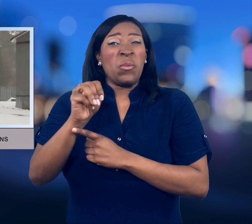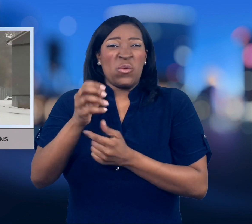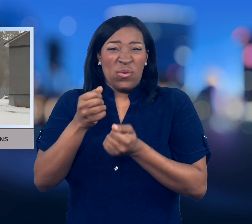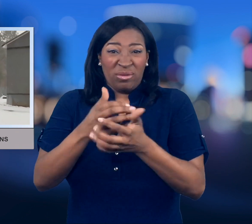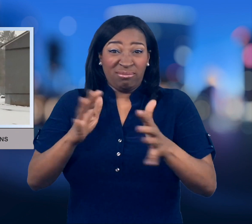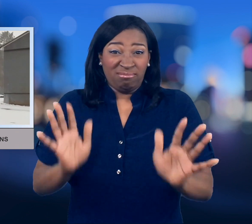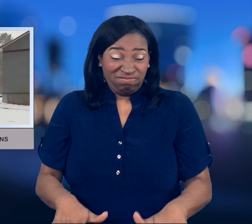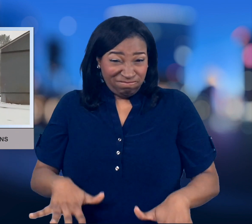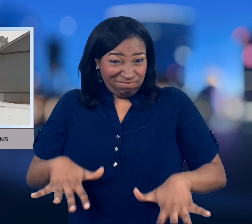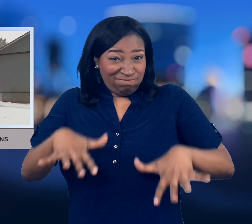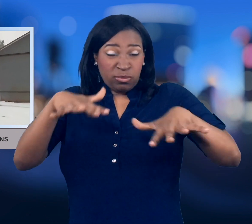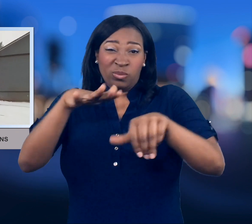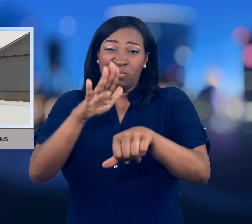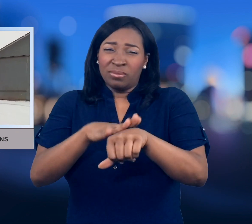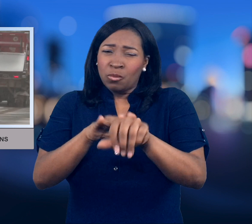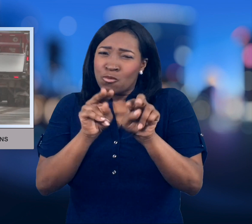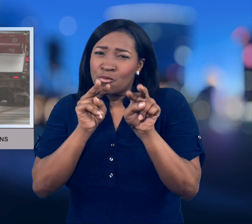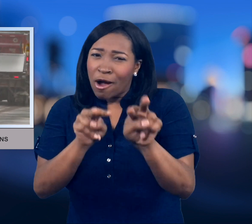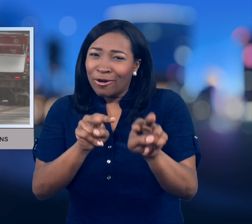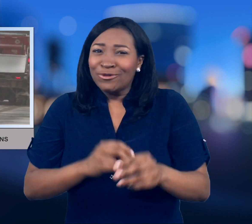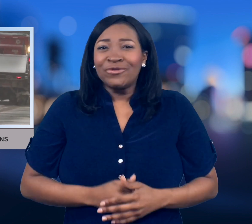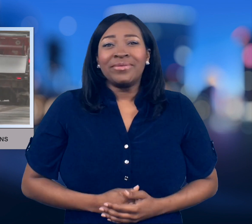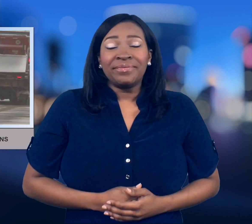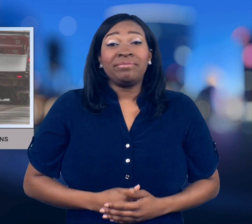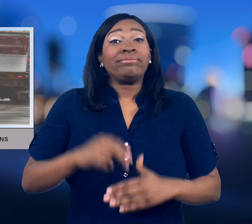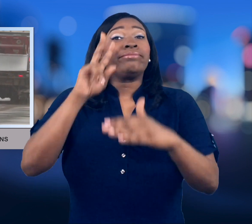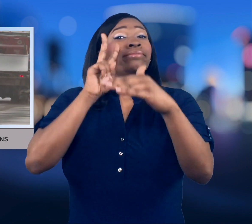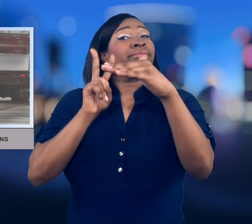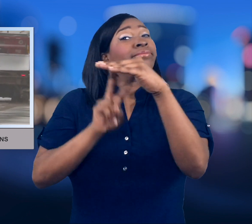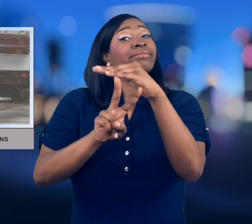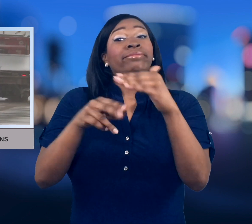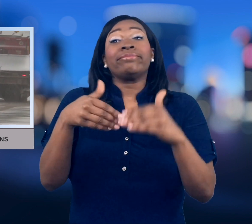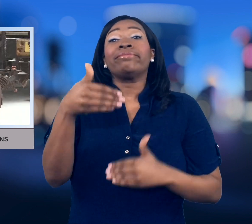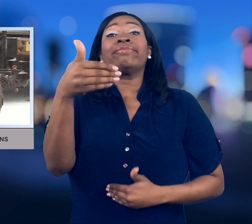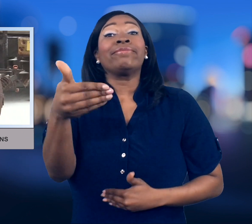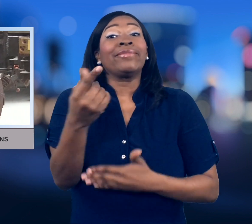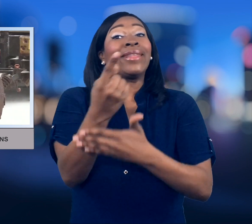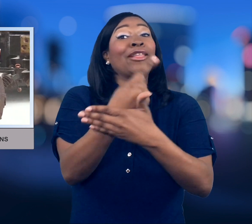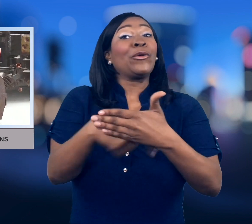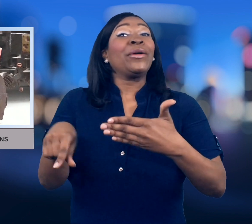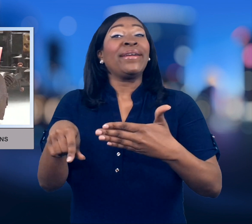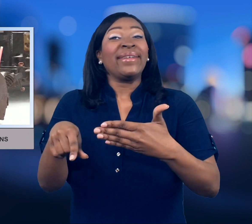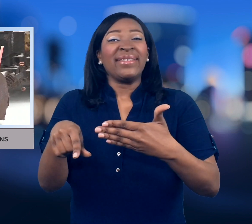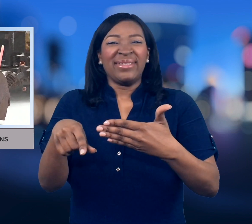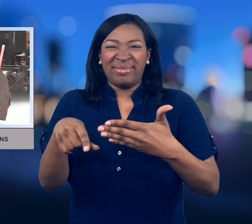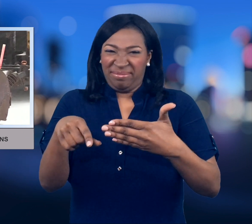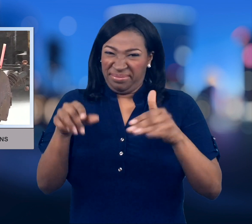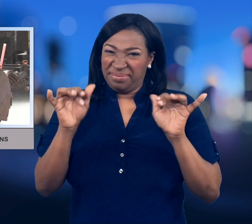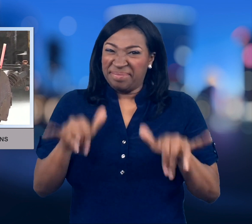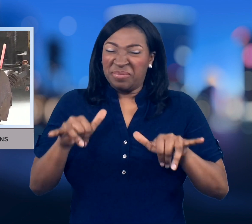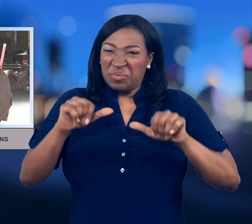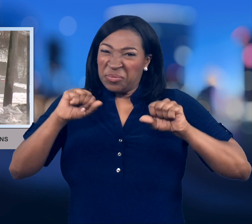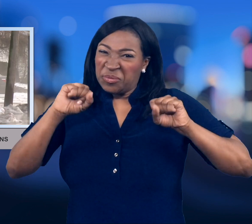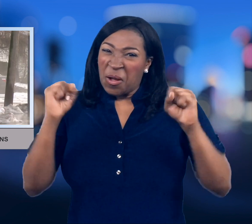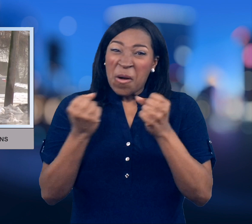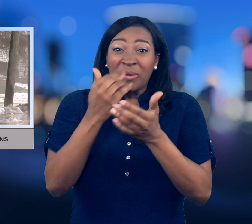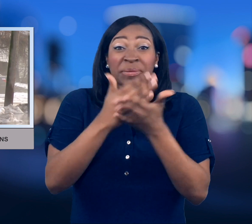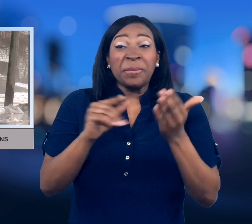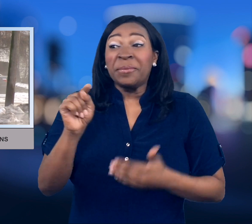Officials warn ice jams could cause river flooding. Frigid temperatures are expected to stick around through the beginning of next week.